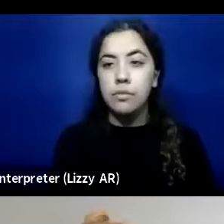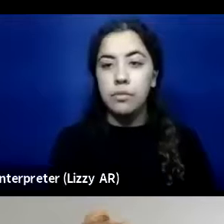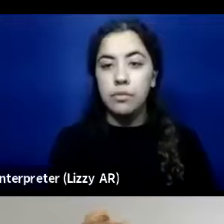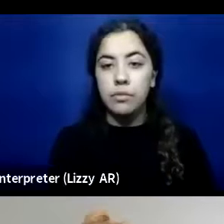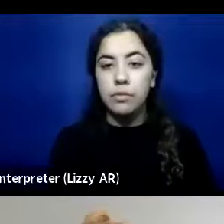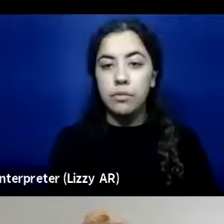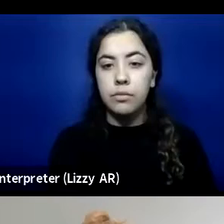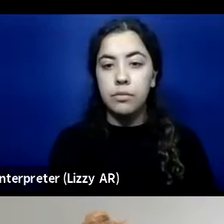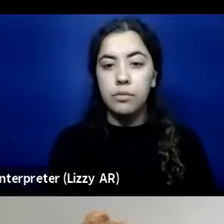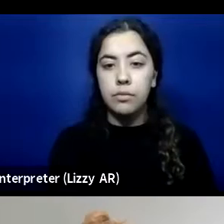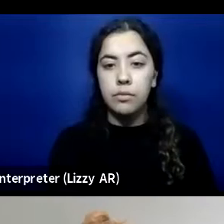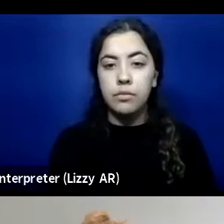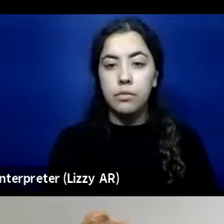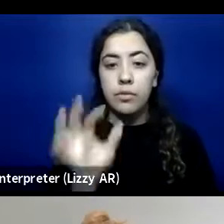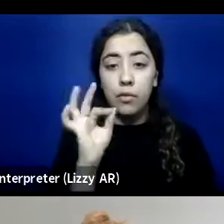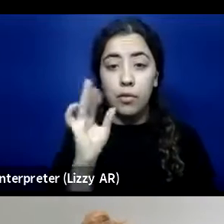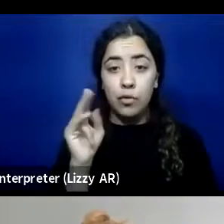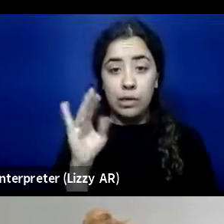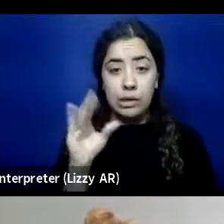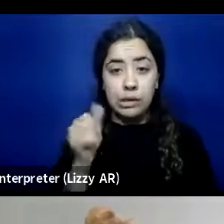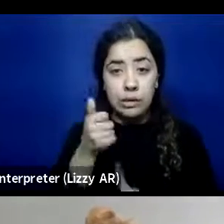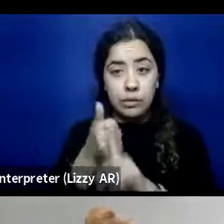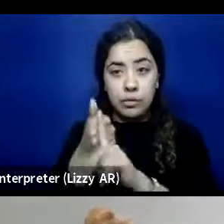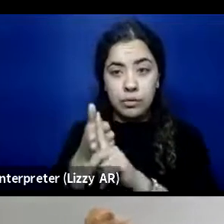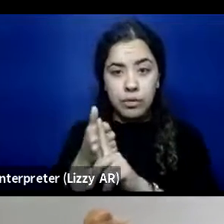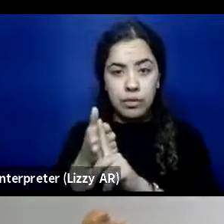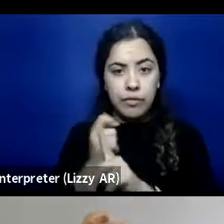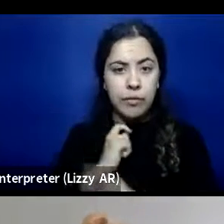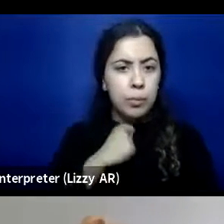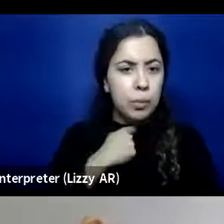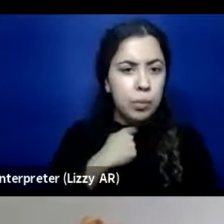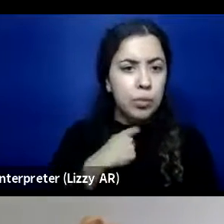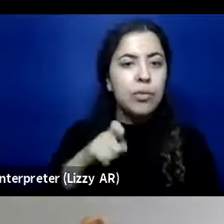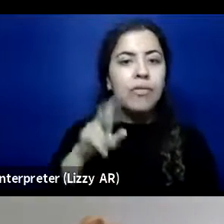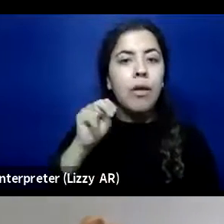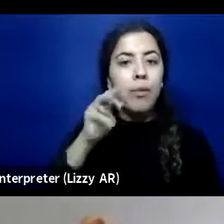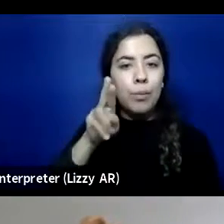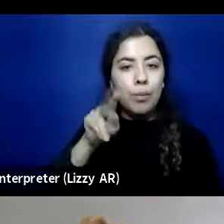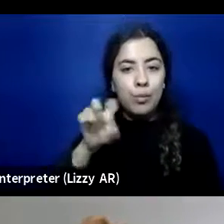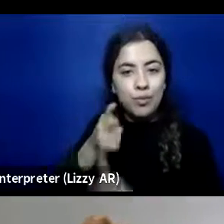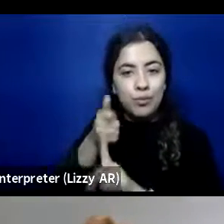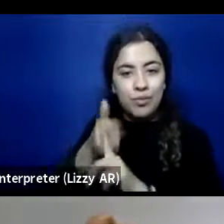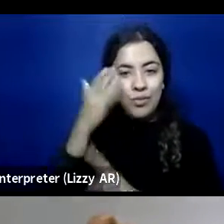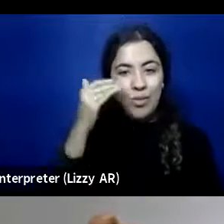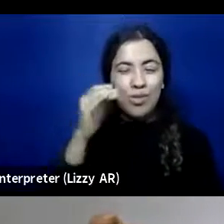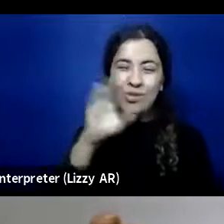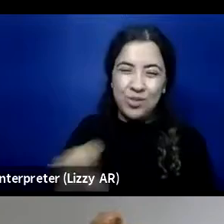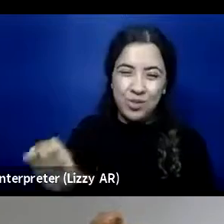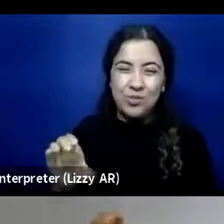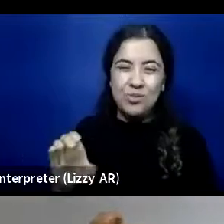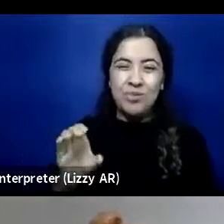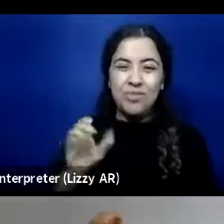Frances, you're on mute, if you wanna unmute yourself. We have to do that during one Zoom call. There's no doubt about it. I know. This is great.